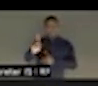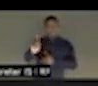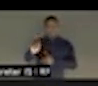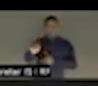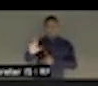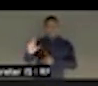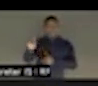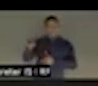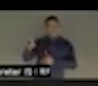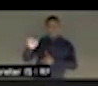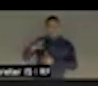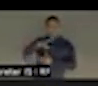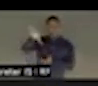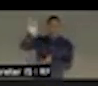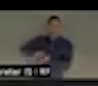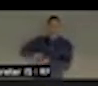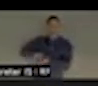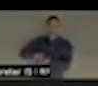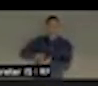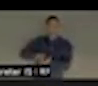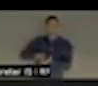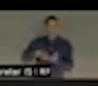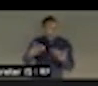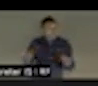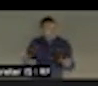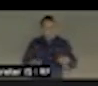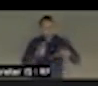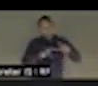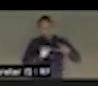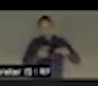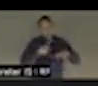This is the first outcome. We will also have a repository of best